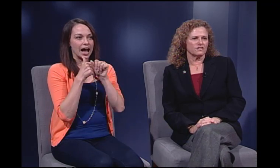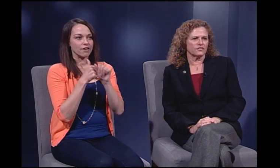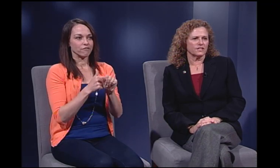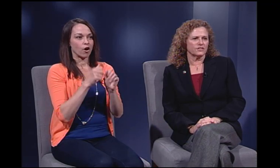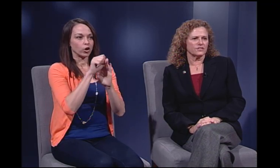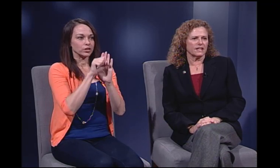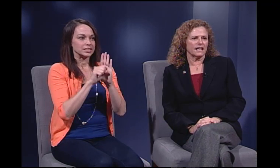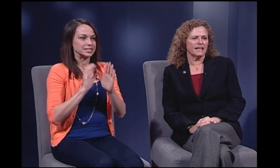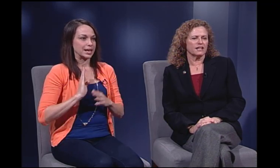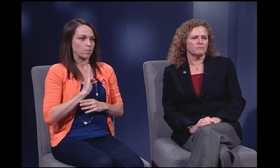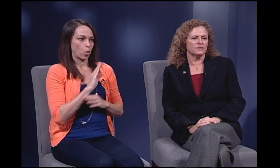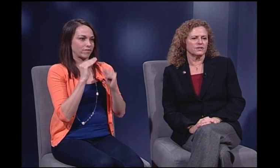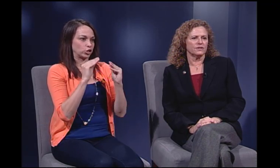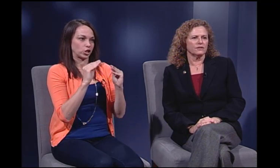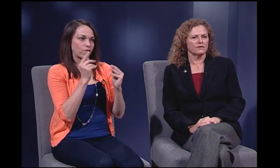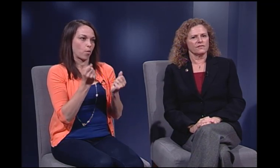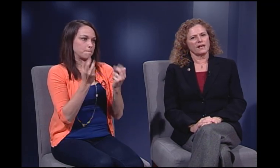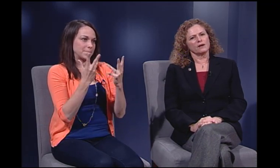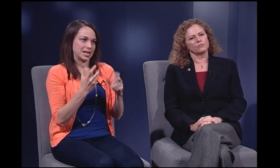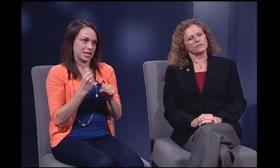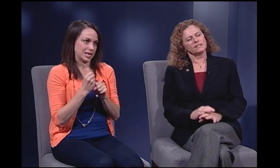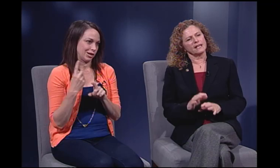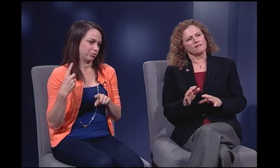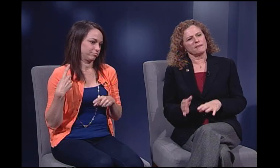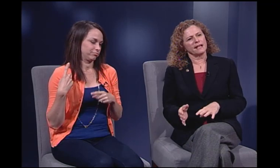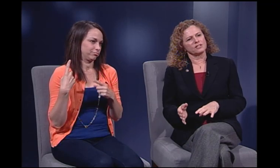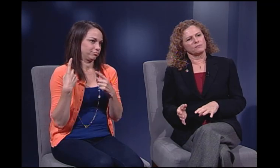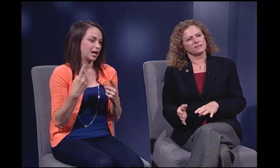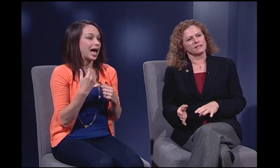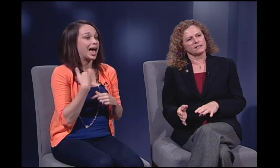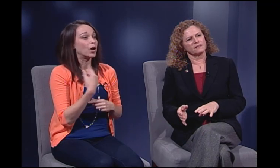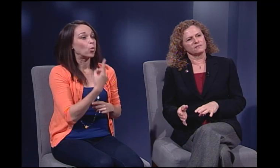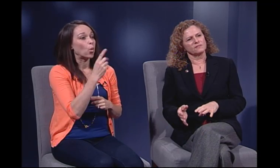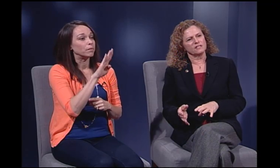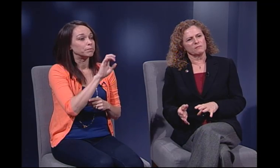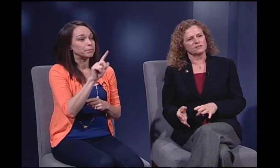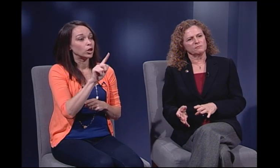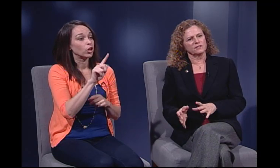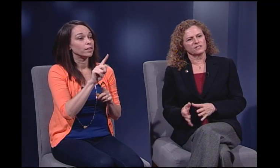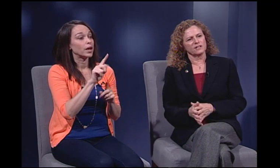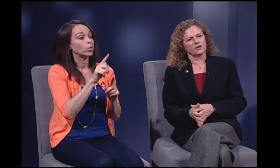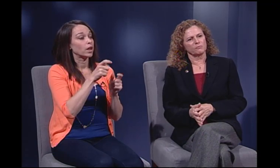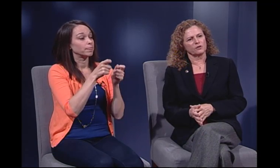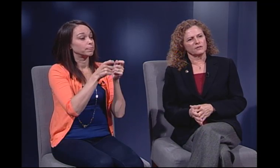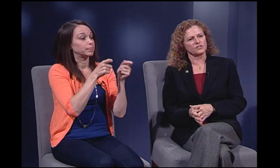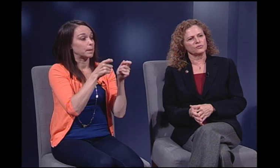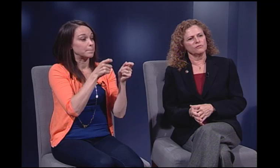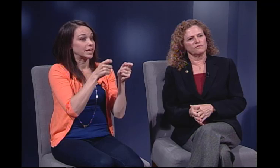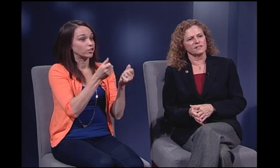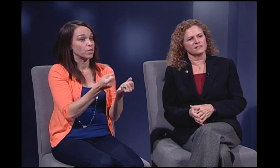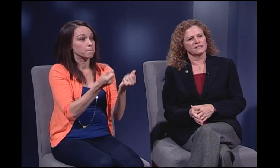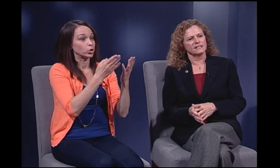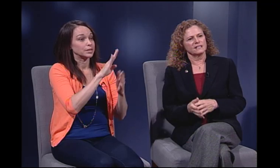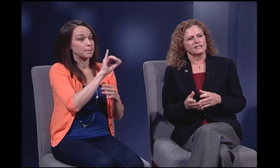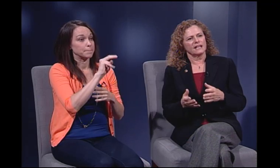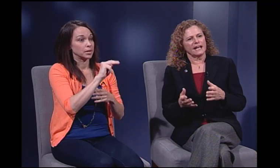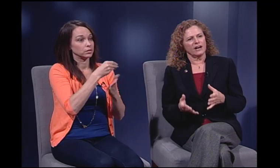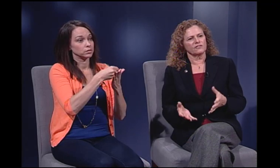for years, and I had a bill that would take the management of the multi-billion dollar permanent school fund out from